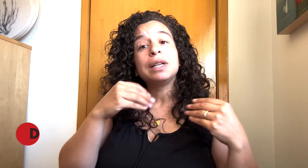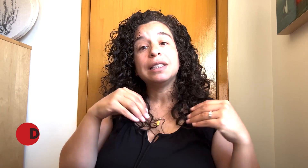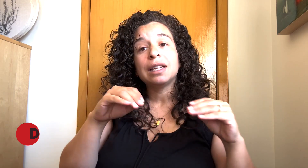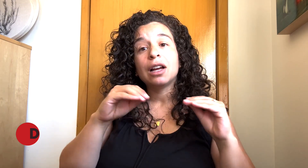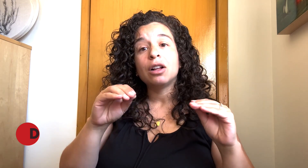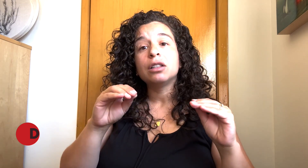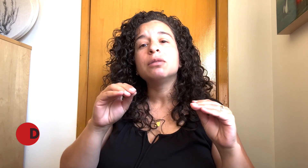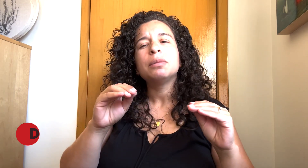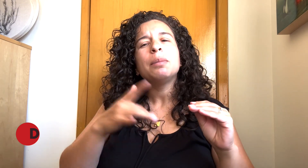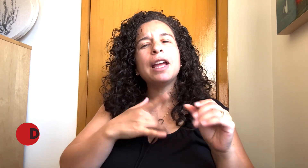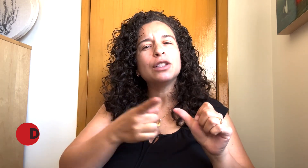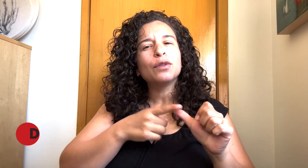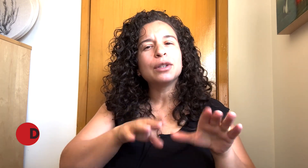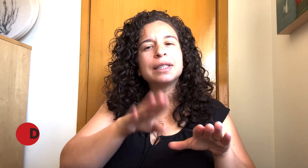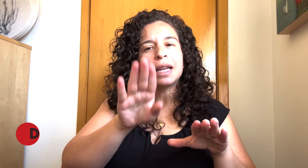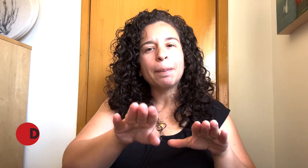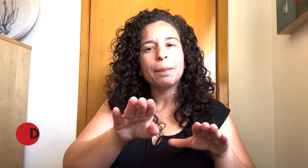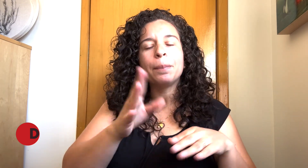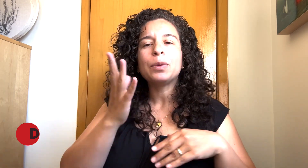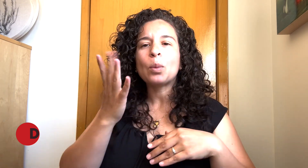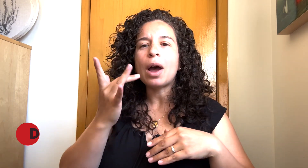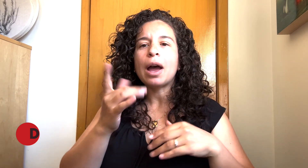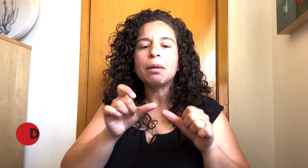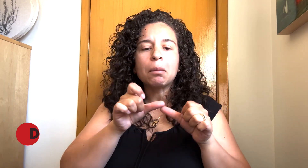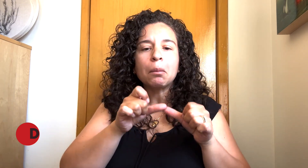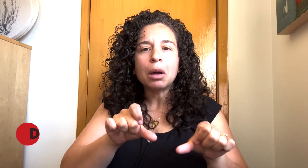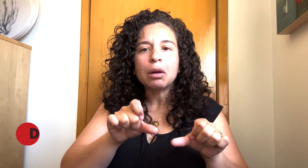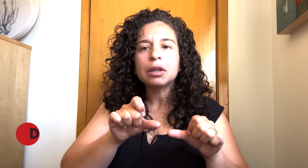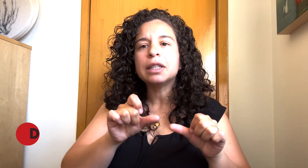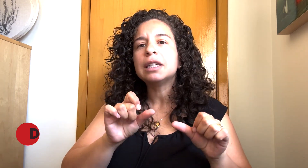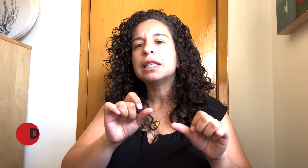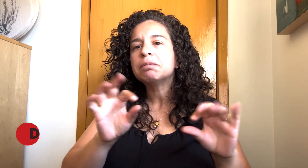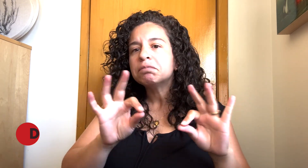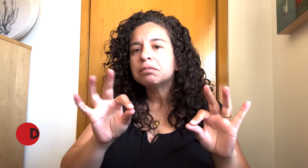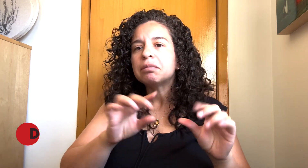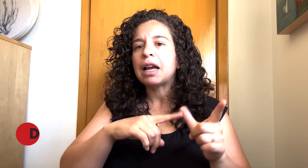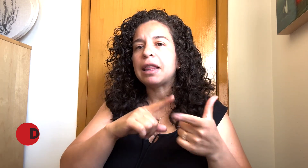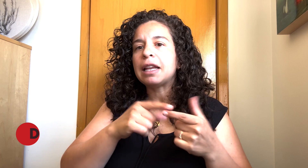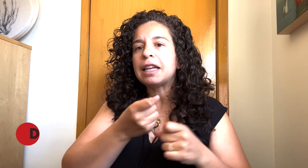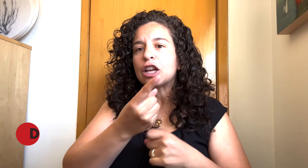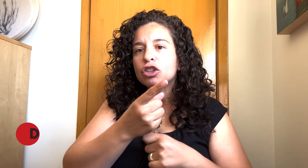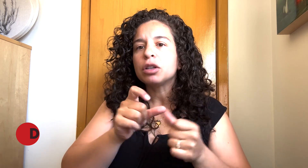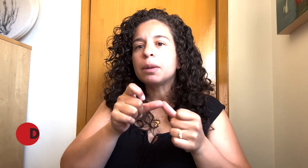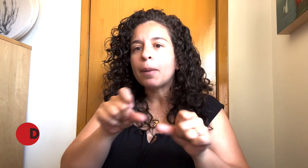is a pre-sales which requires smaller deposits which are broken down